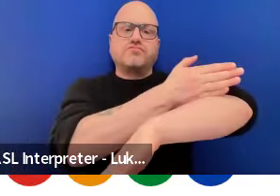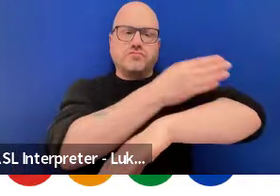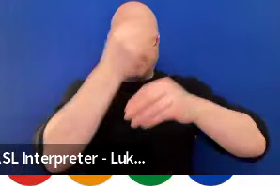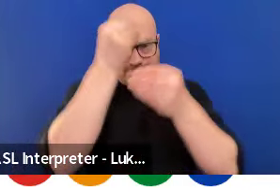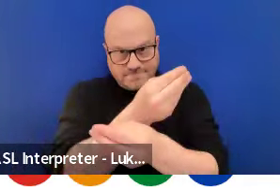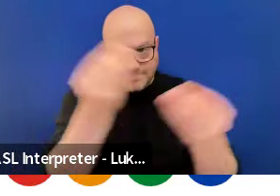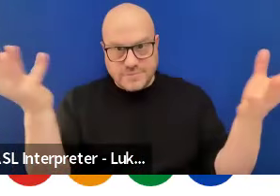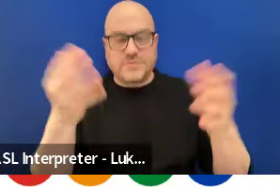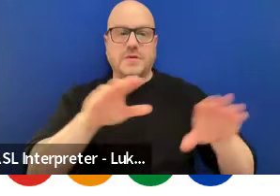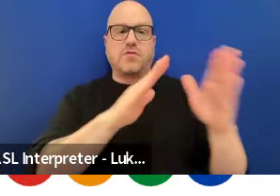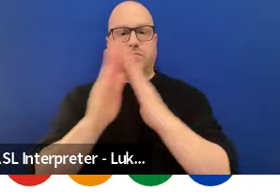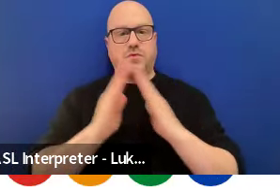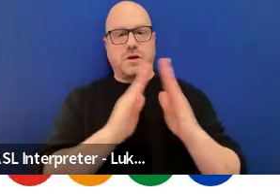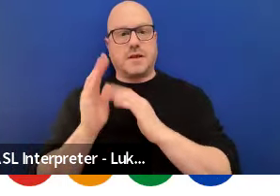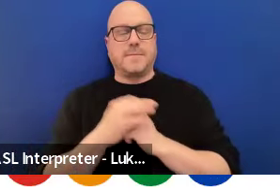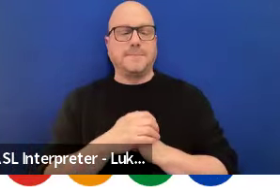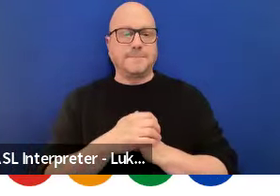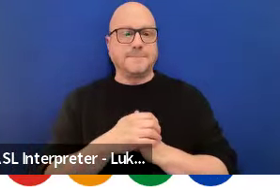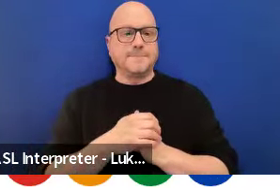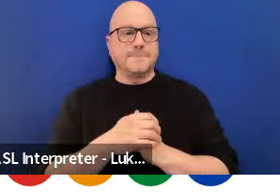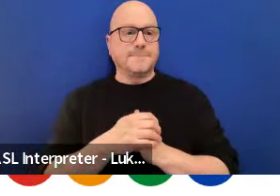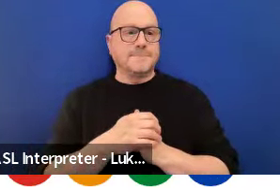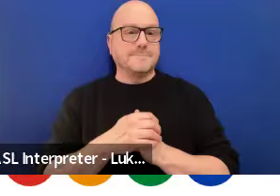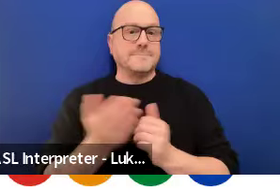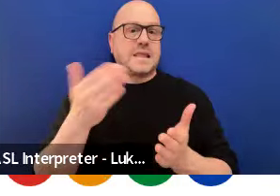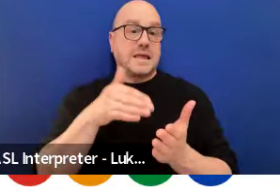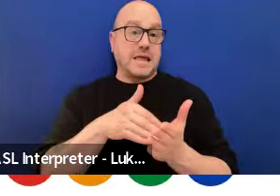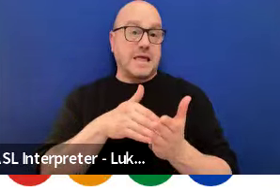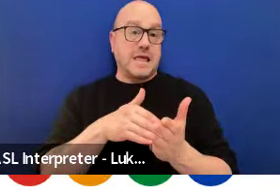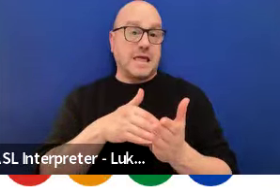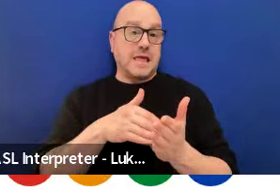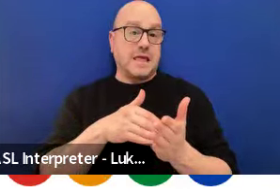EFFORTS OVERLAP AND CAN BE COORDINATED TO MAXIMIZE GETTING